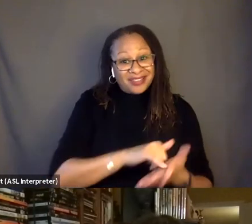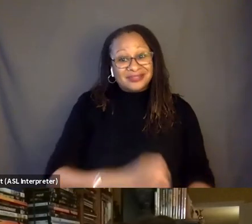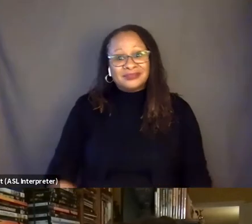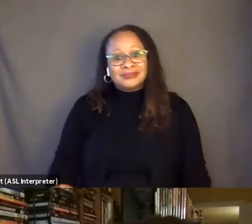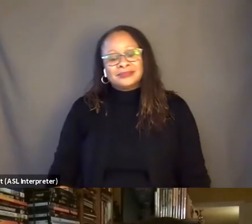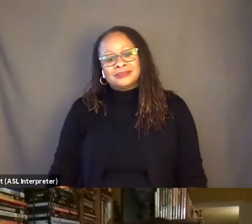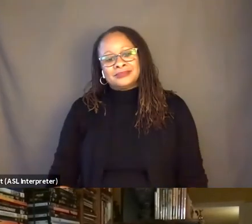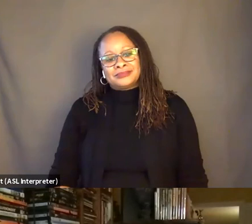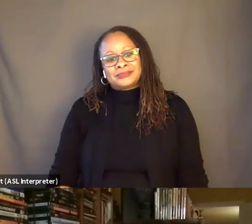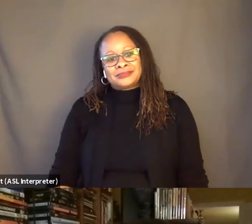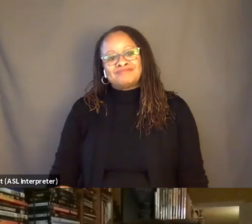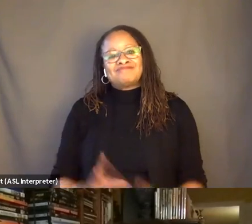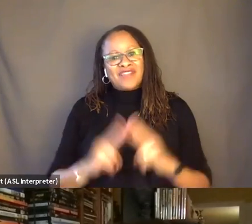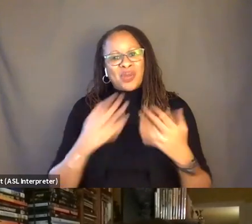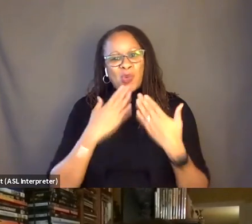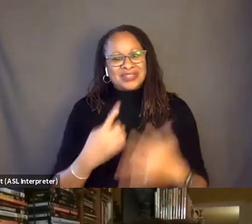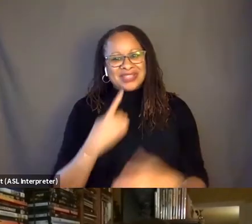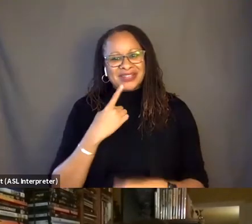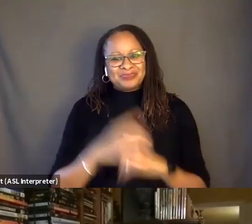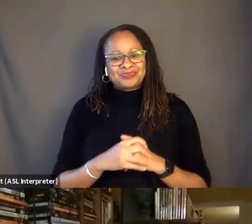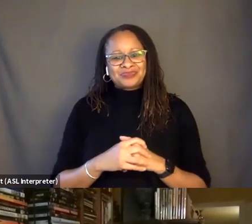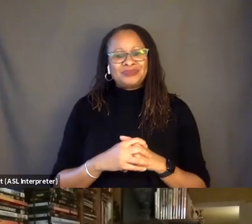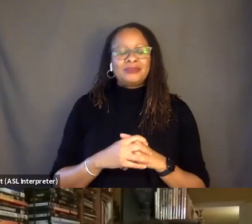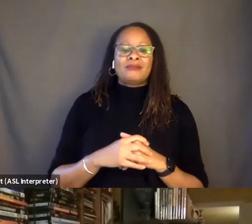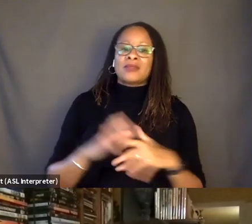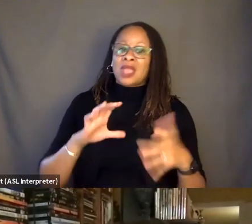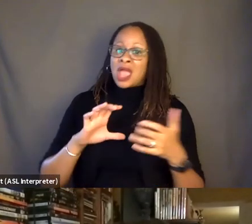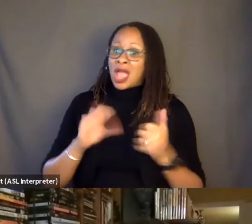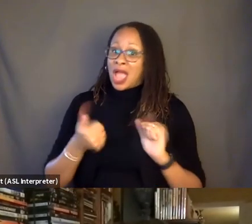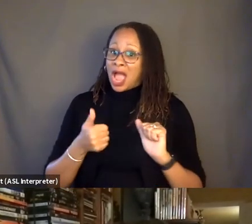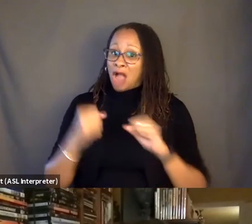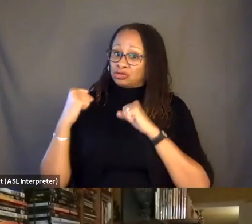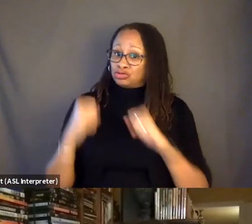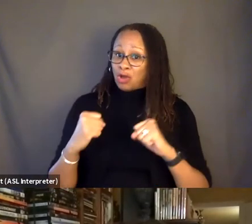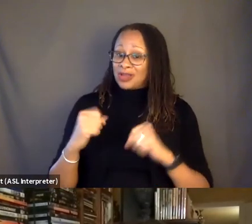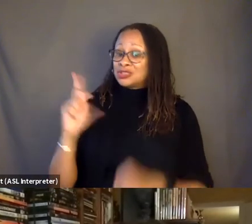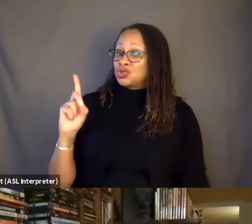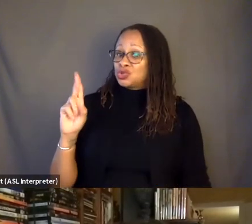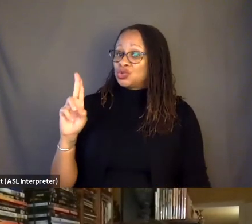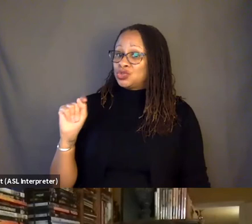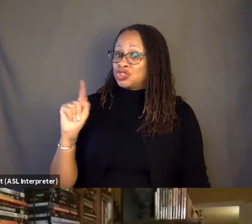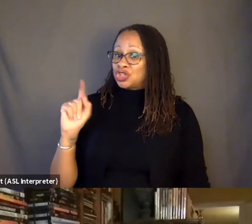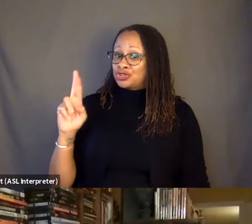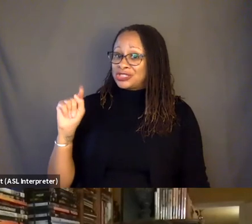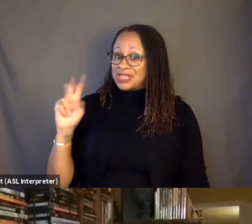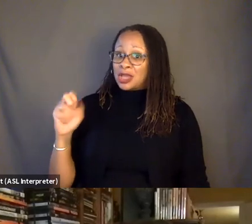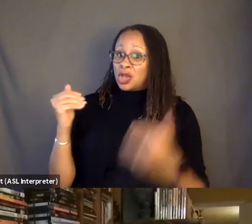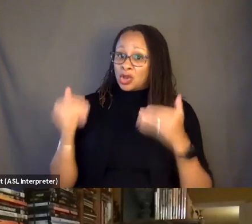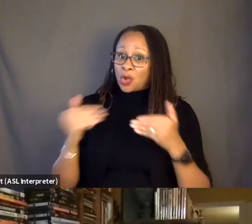Very well said, very, very well said. How strong is Duterte going forward? Is he gonna continue forever?